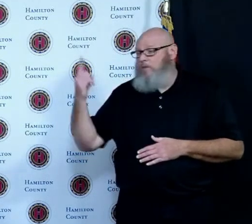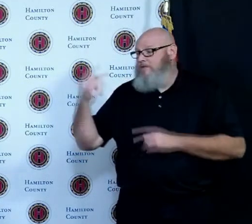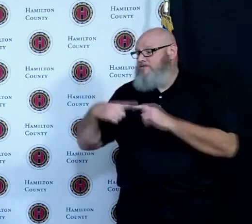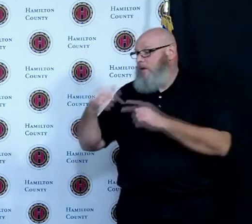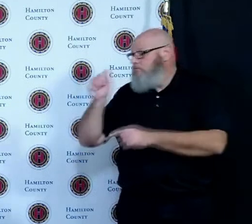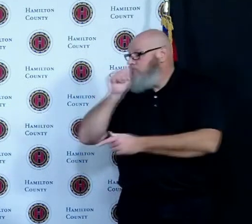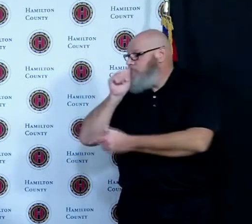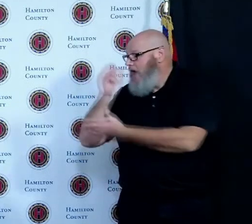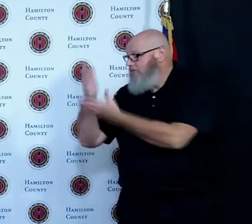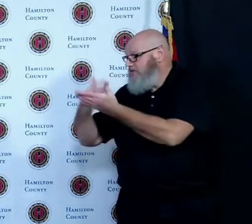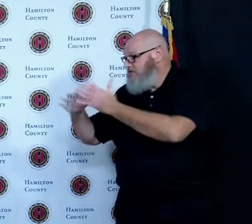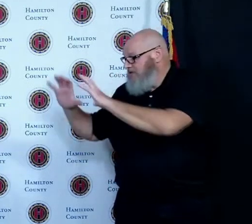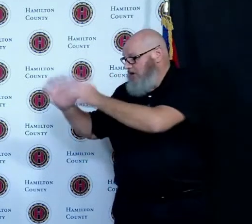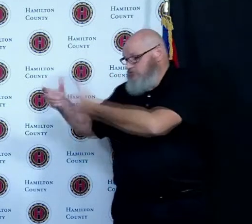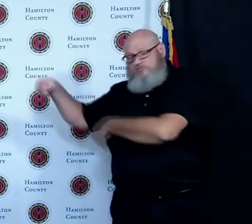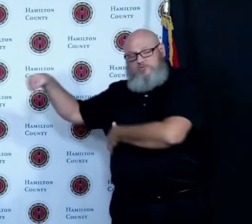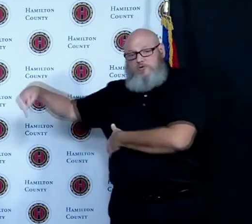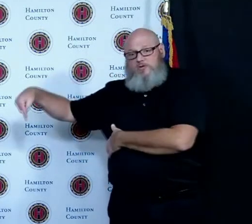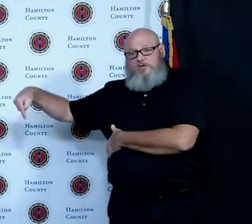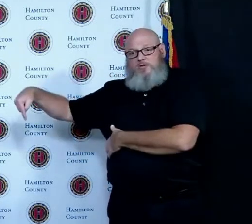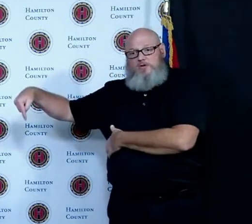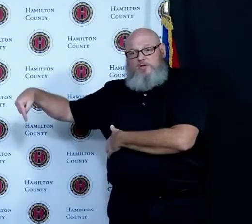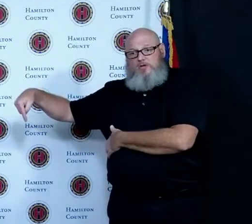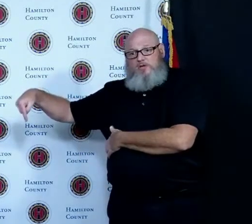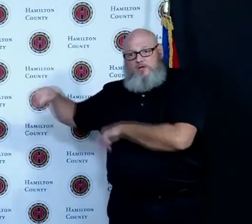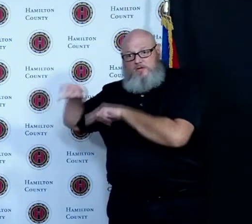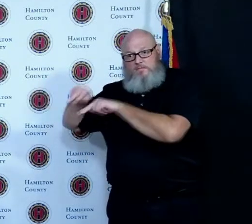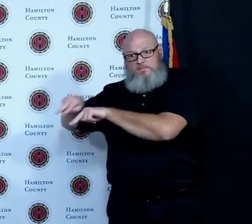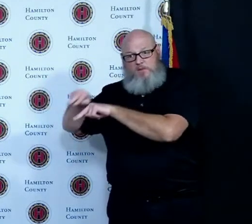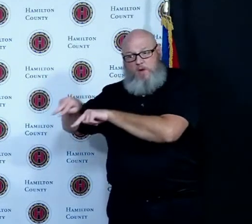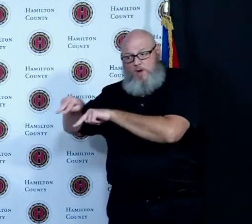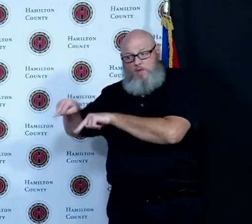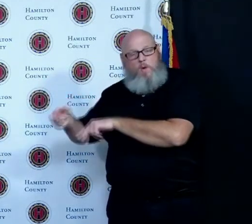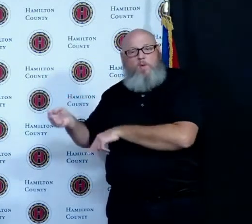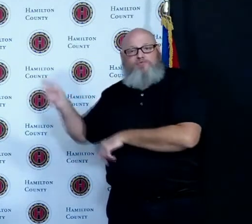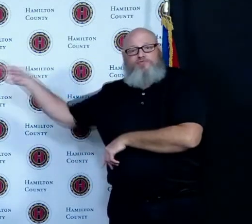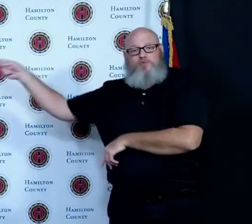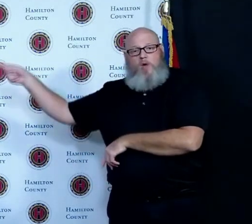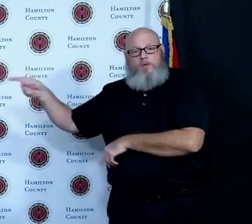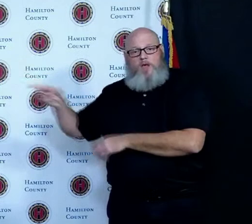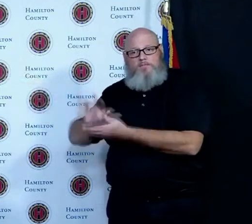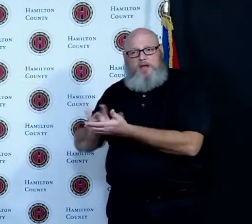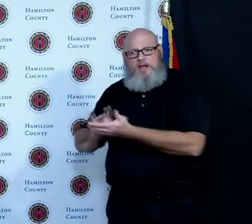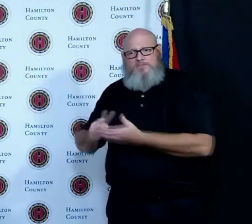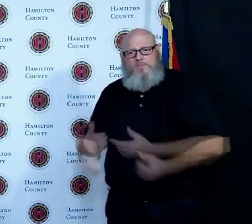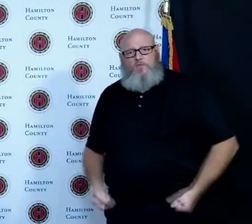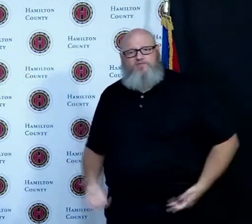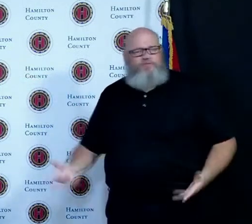are they throwing away doses are they handing out doses in a different kind of way when you